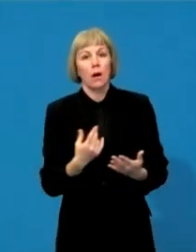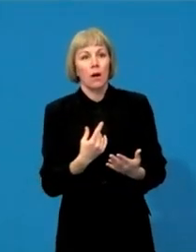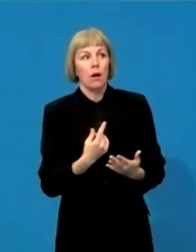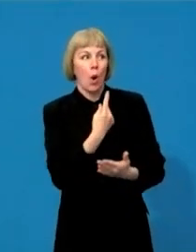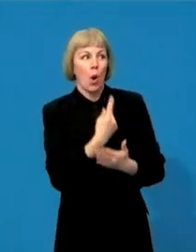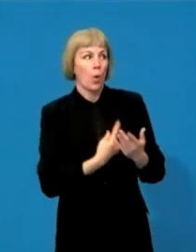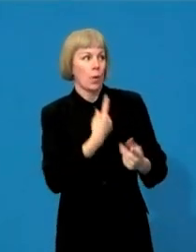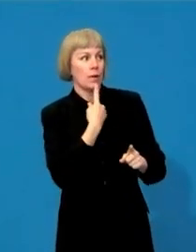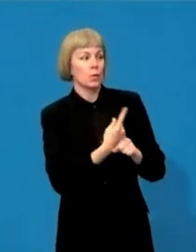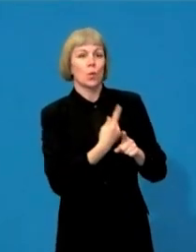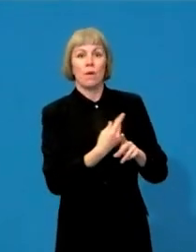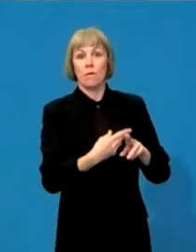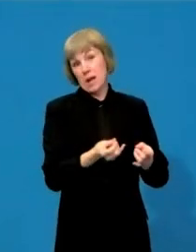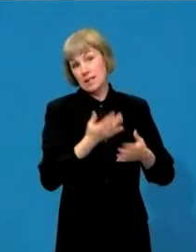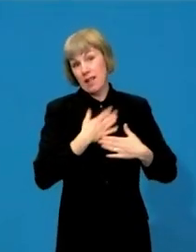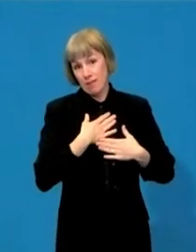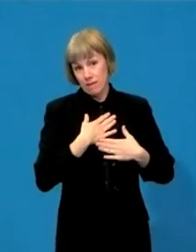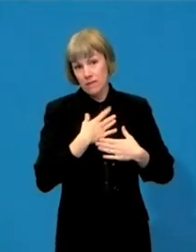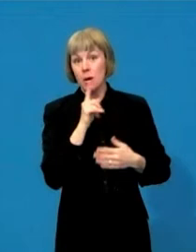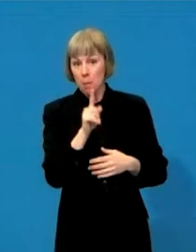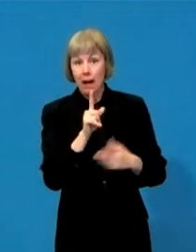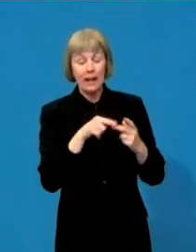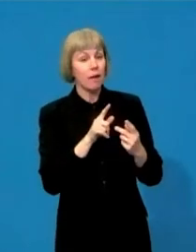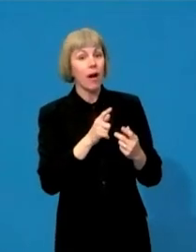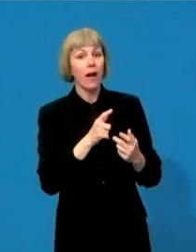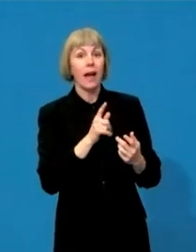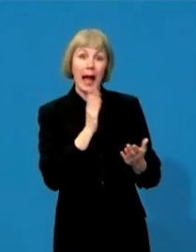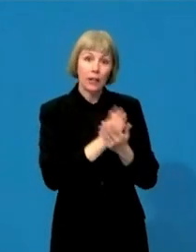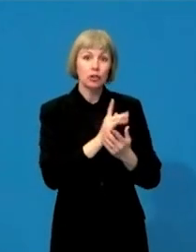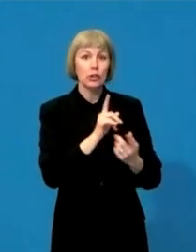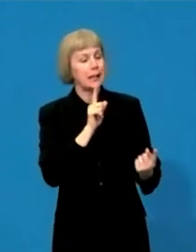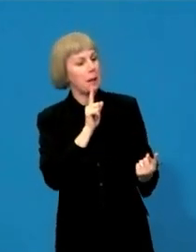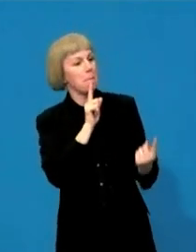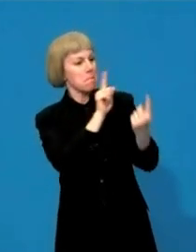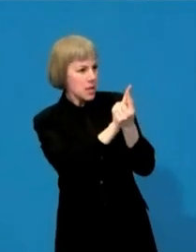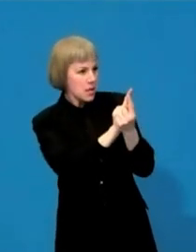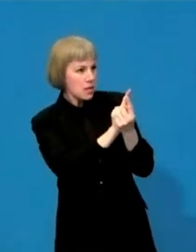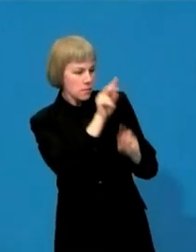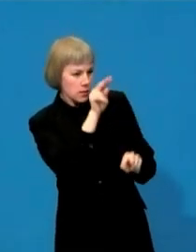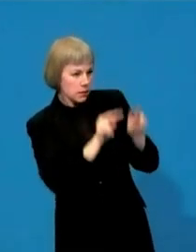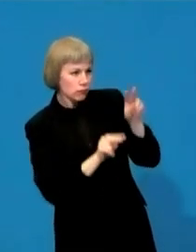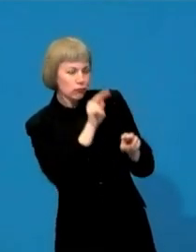I relate to people more physically, because then I can read their body language.